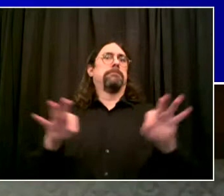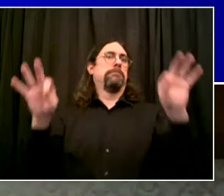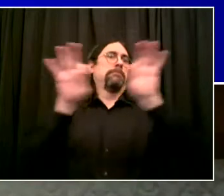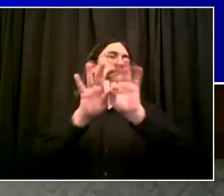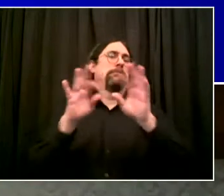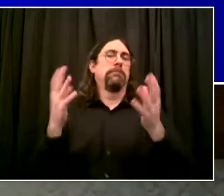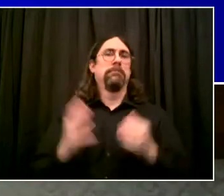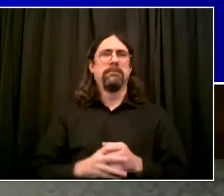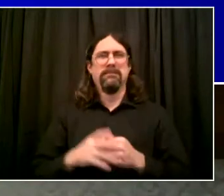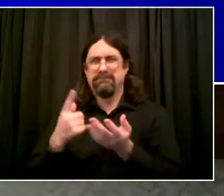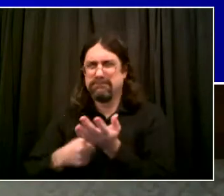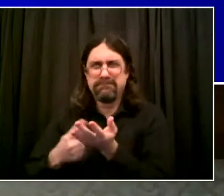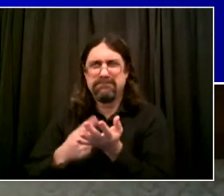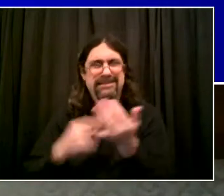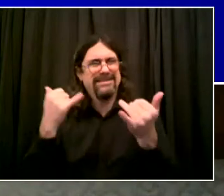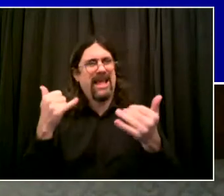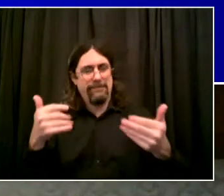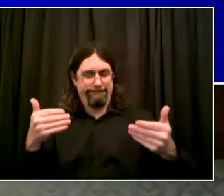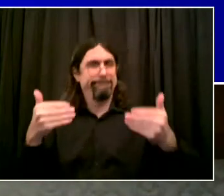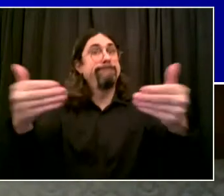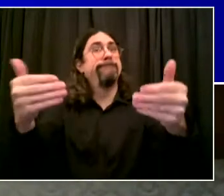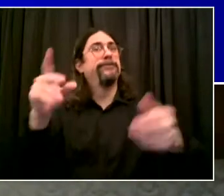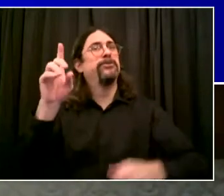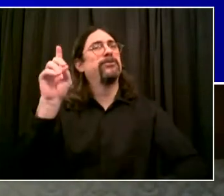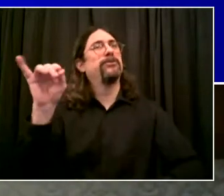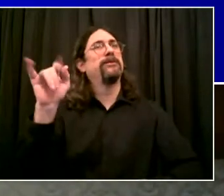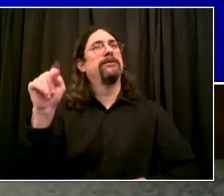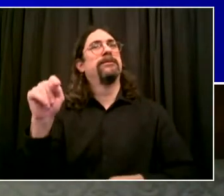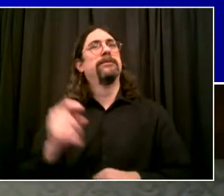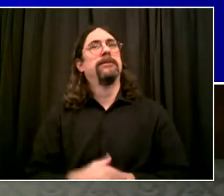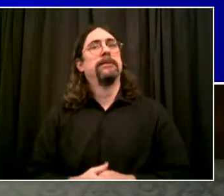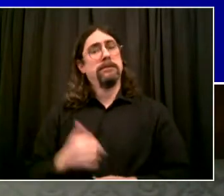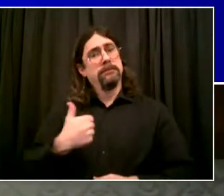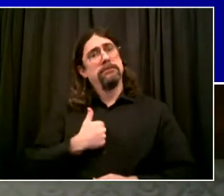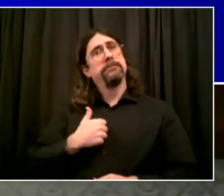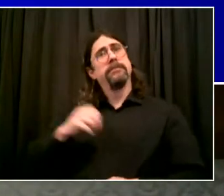THE CHALLENGES WE FACE IN A PRODUCTIVE AND